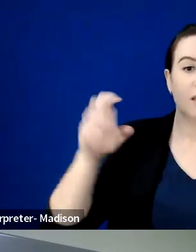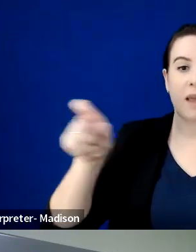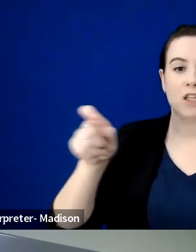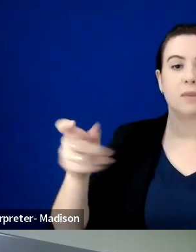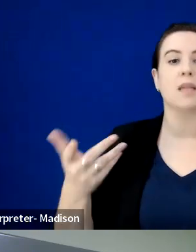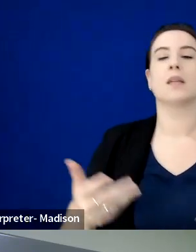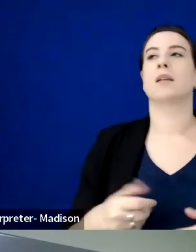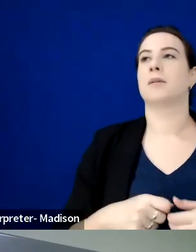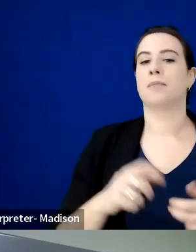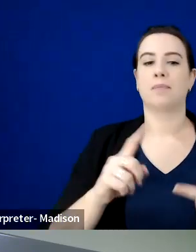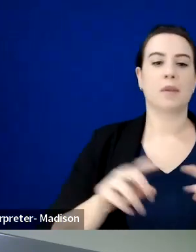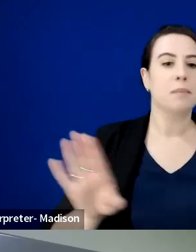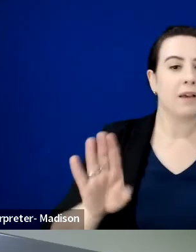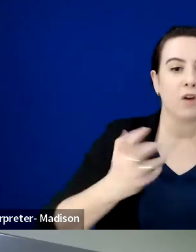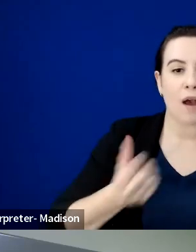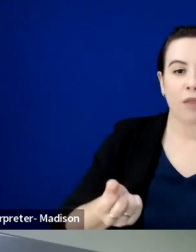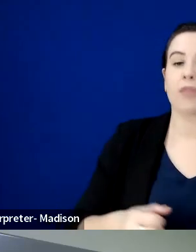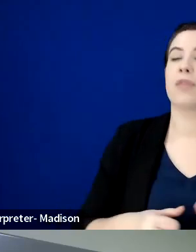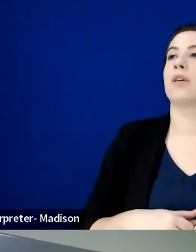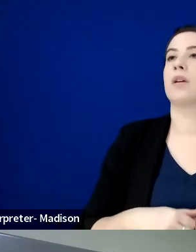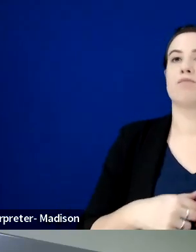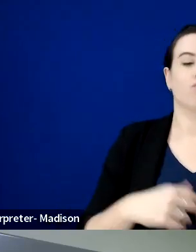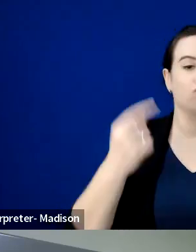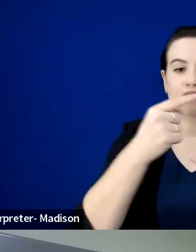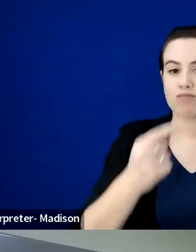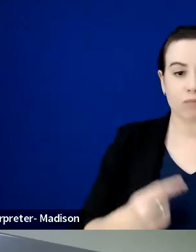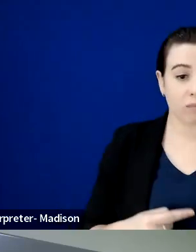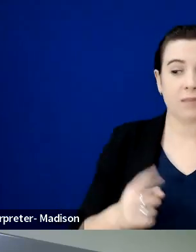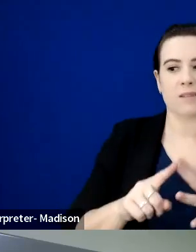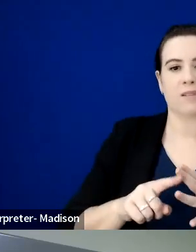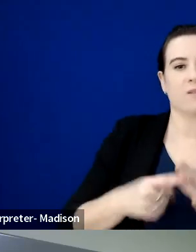And -- and it might start with people maybe in public health, maybe someone in a different department that you work with every day, maybe it's in transportation. Maybe it's in emergency management.